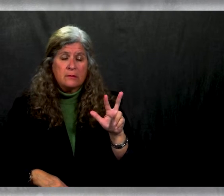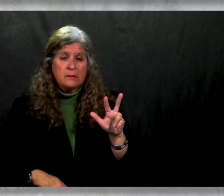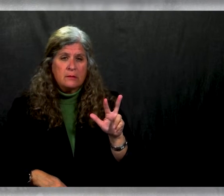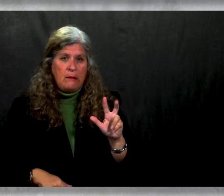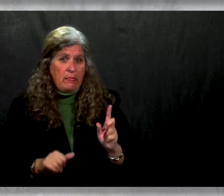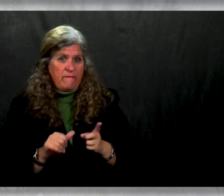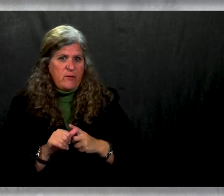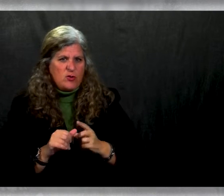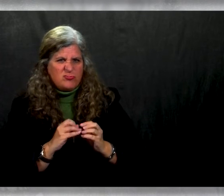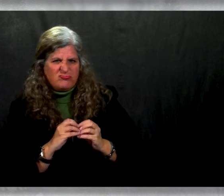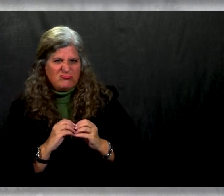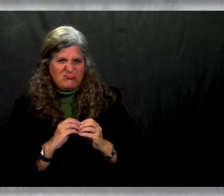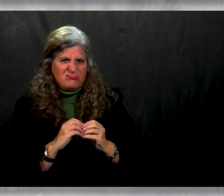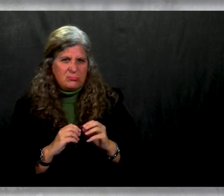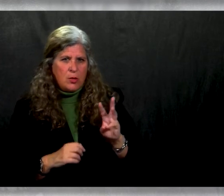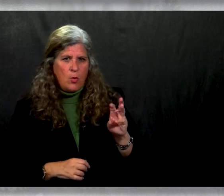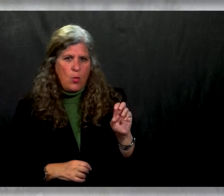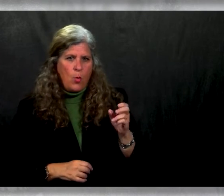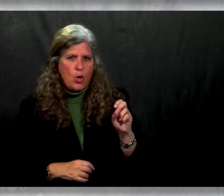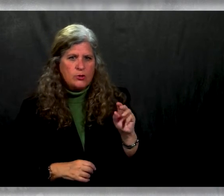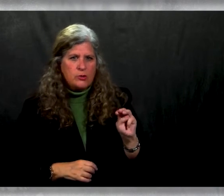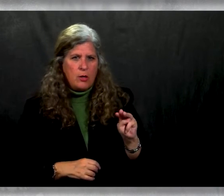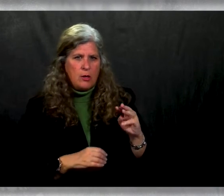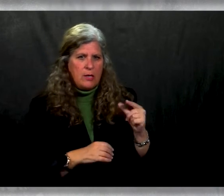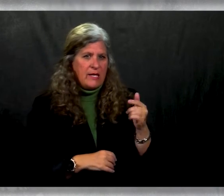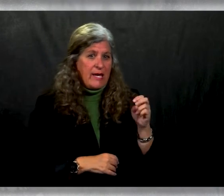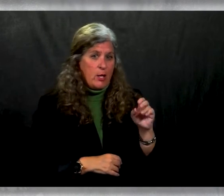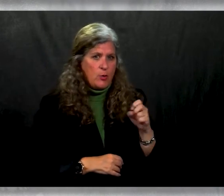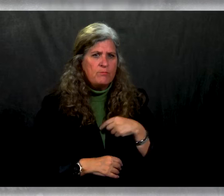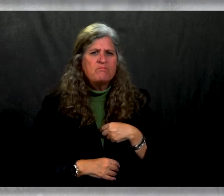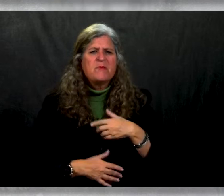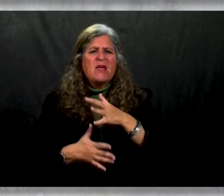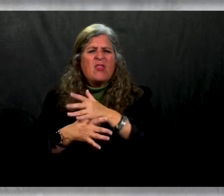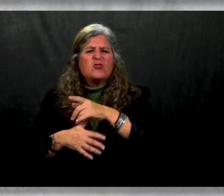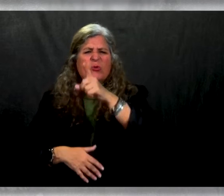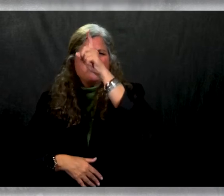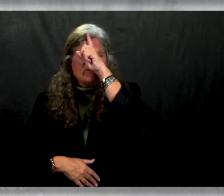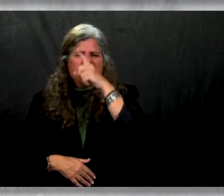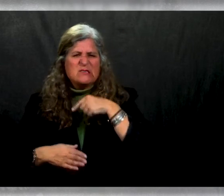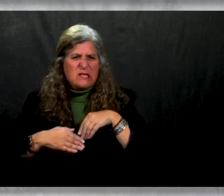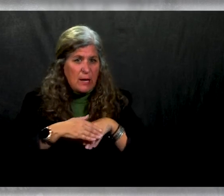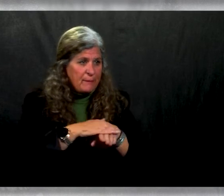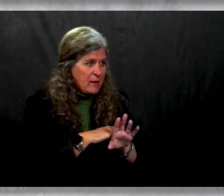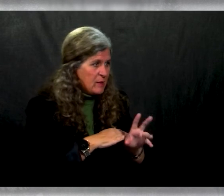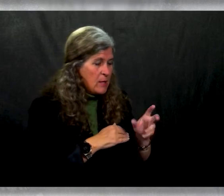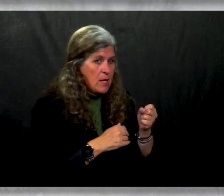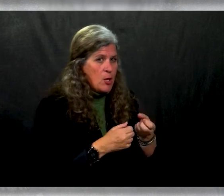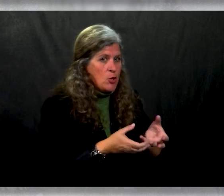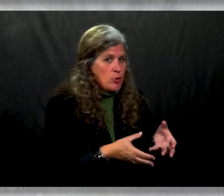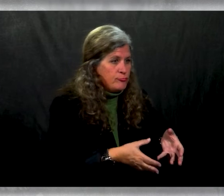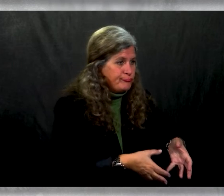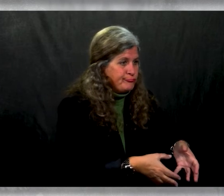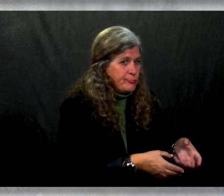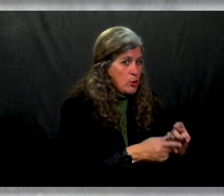of the Warsaw ghetto take place when the Germans come in to begin the process of deportations over again.